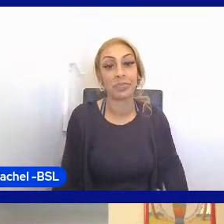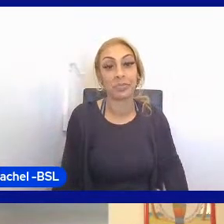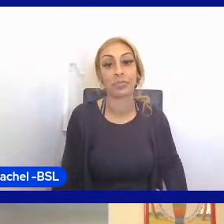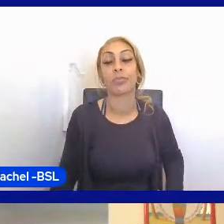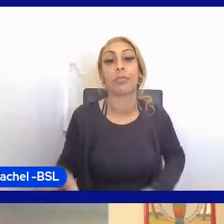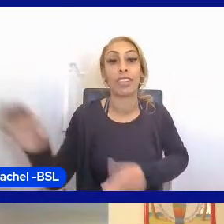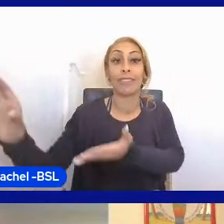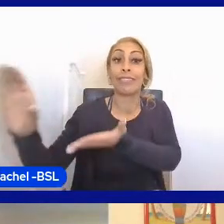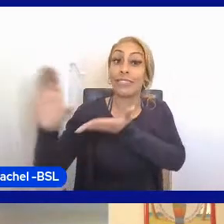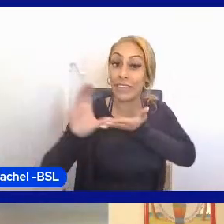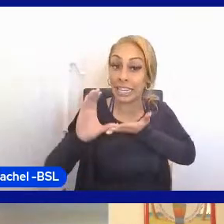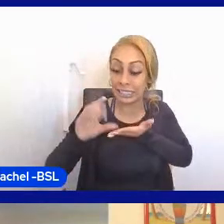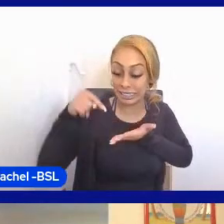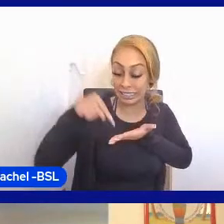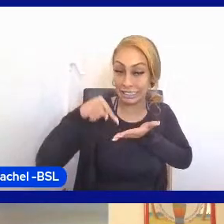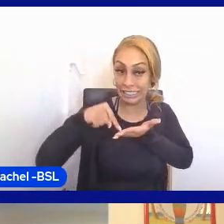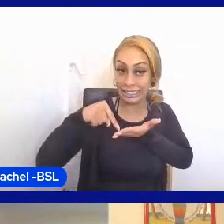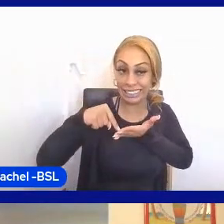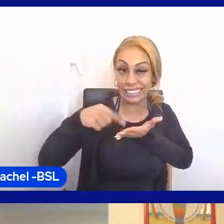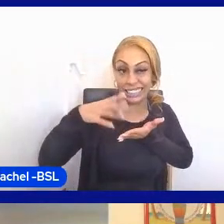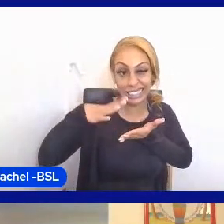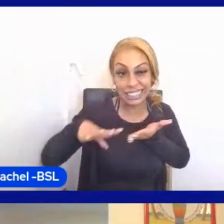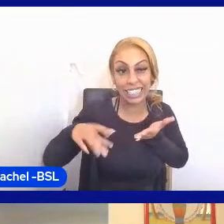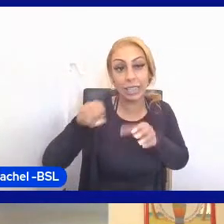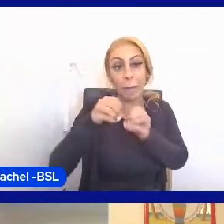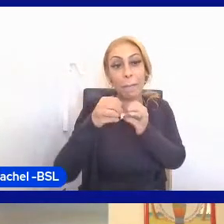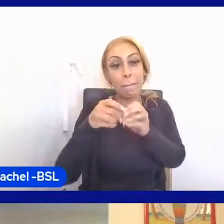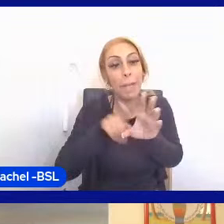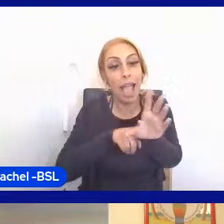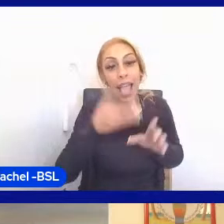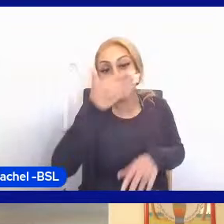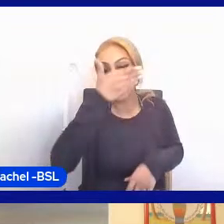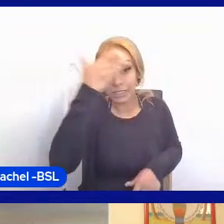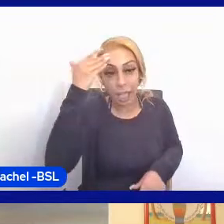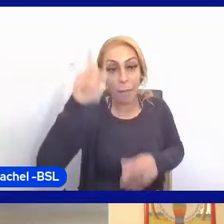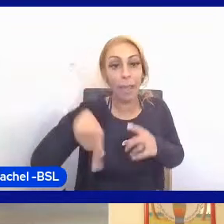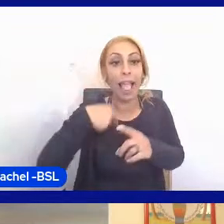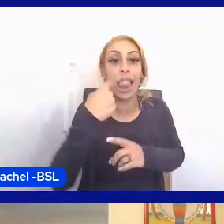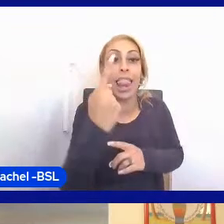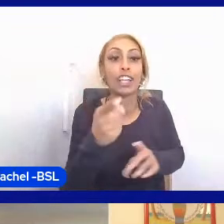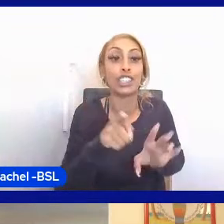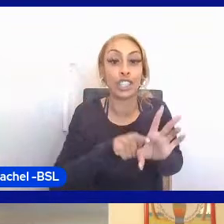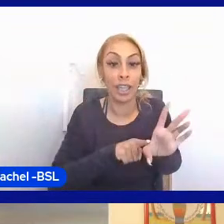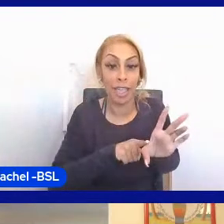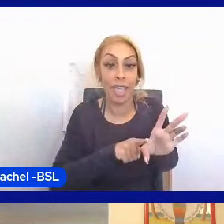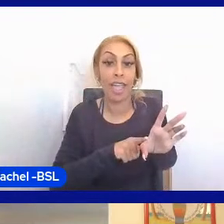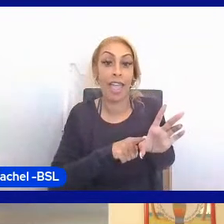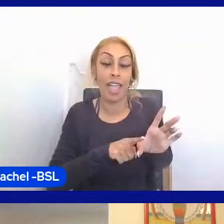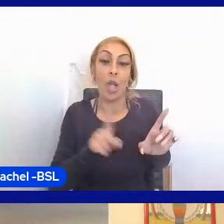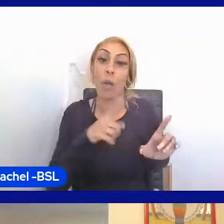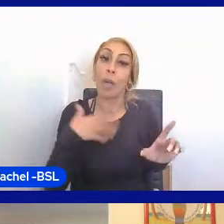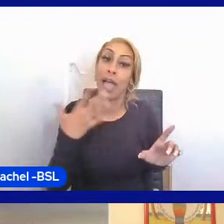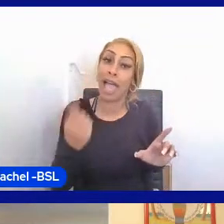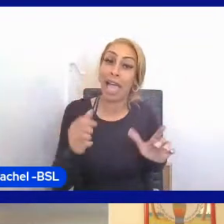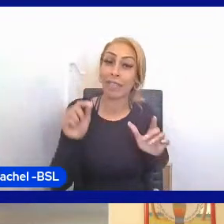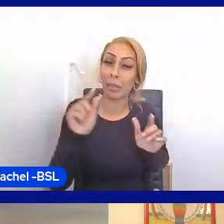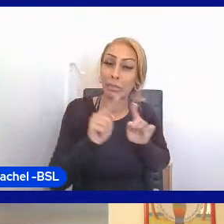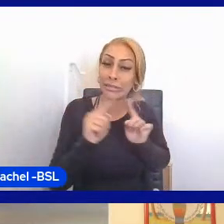funding pending of course By summer next year. What we also have, which is slightly different but a catalyst behind